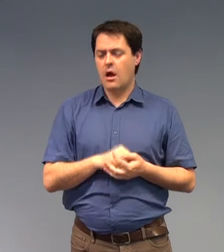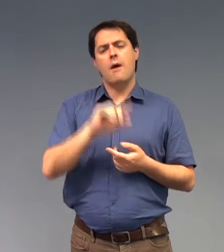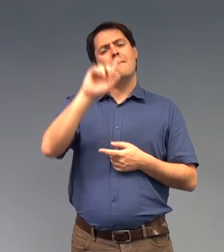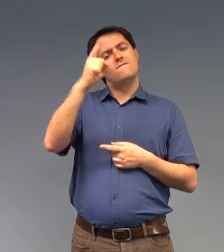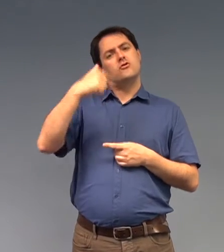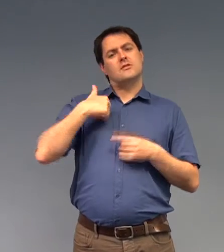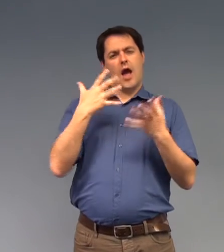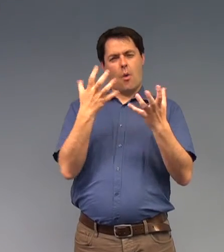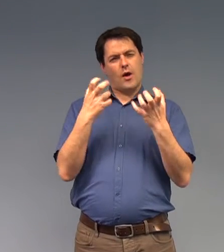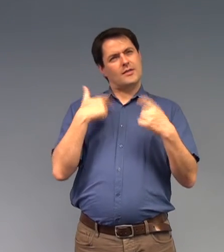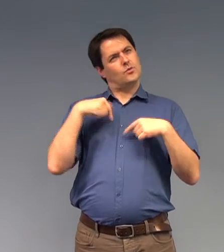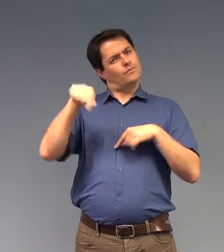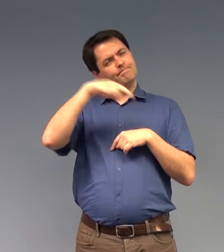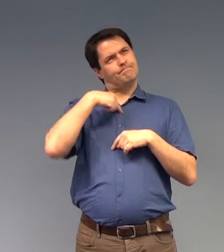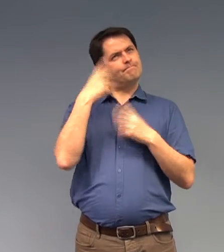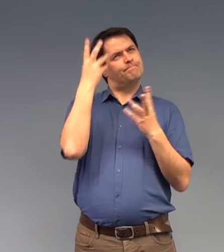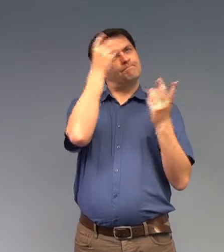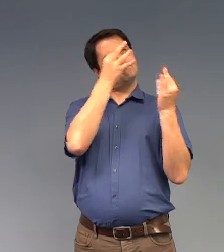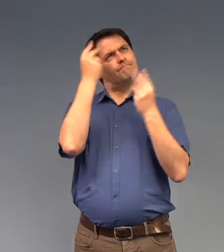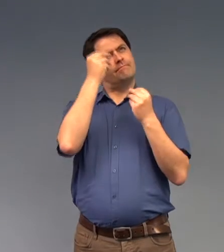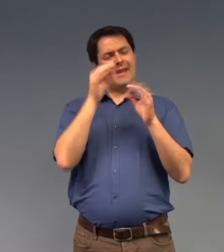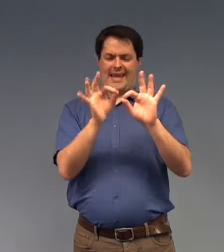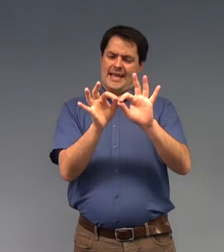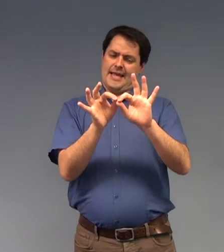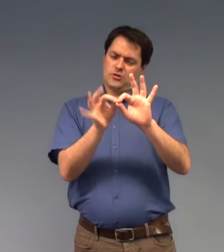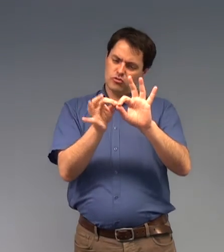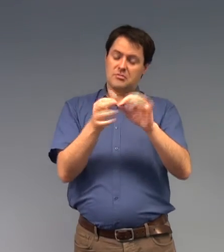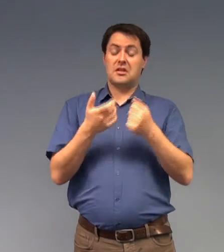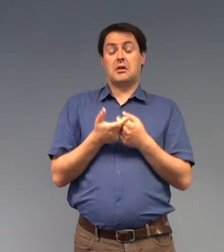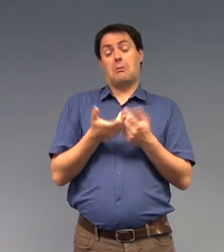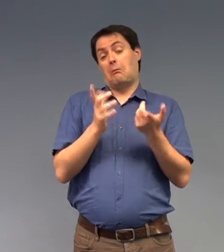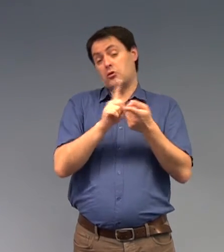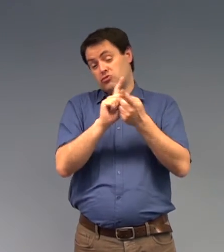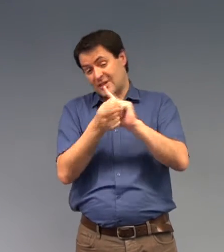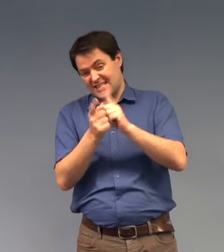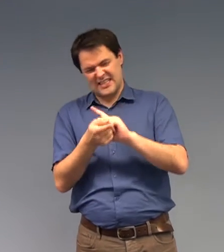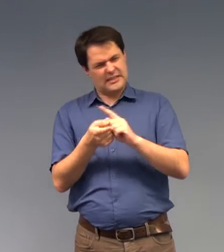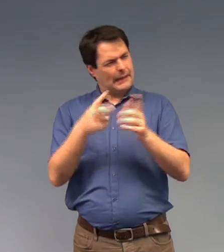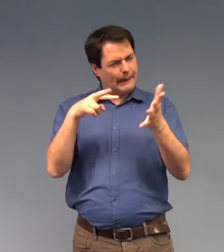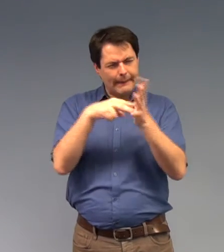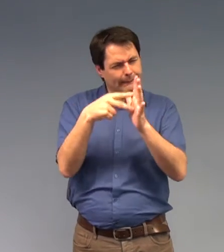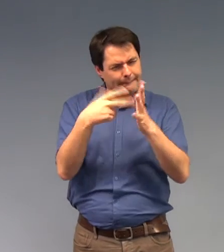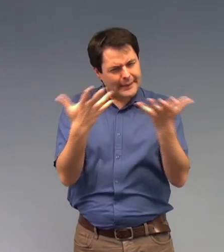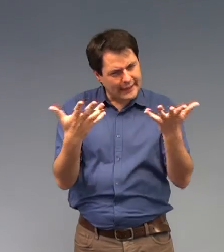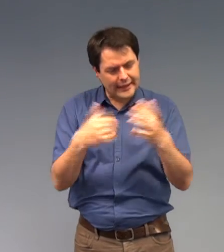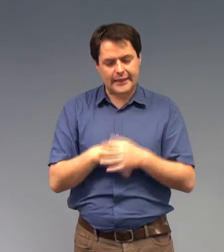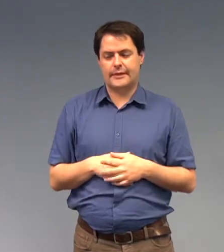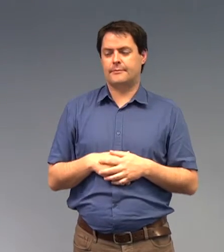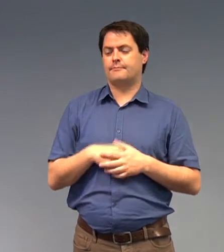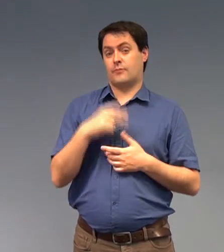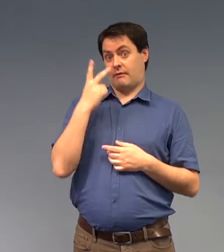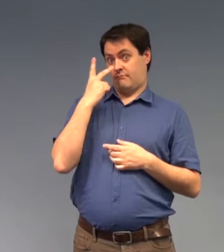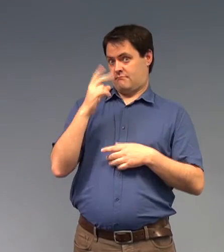which is now my Ph.D., which is now published as a book. But, I was interested in these Deaf interpreters or translators,